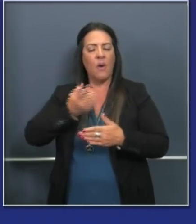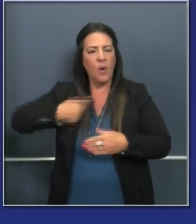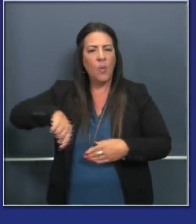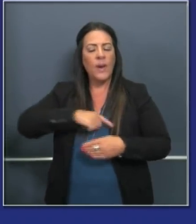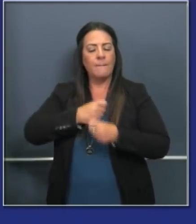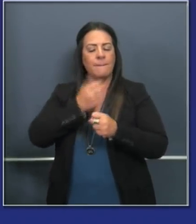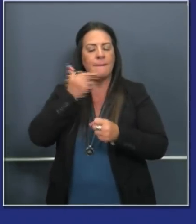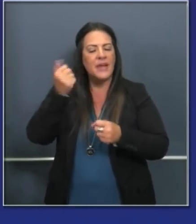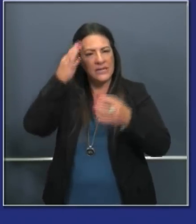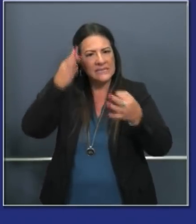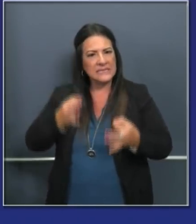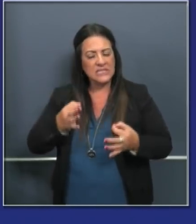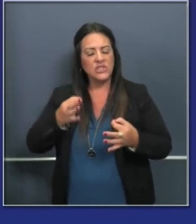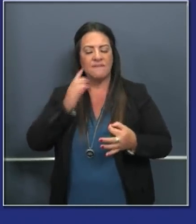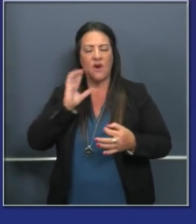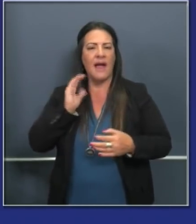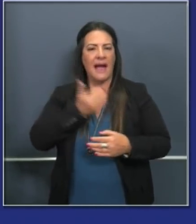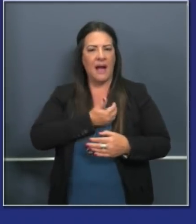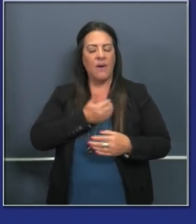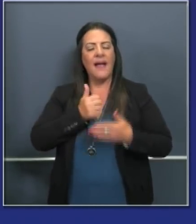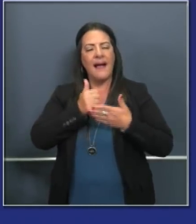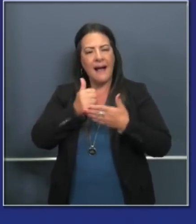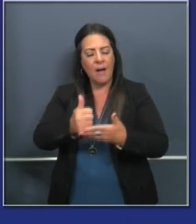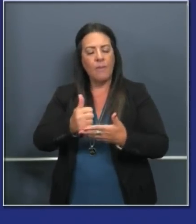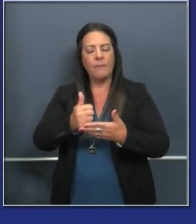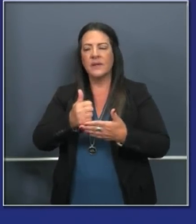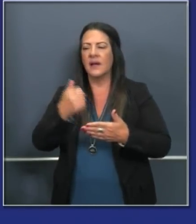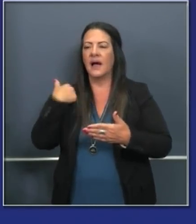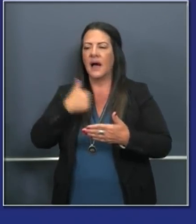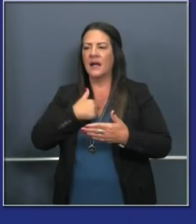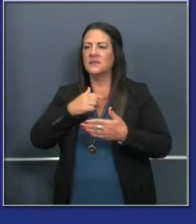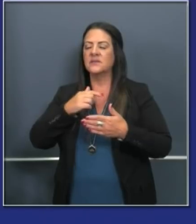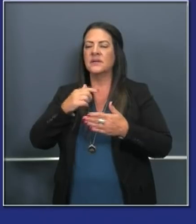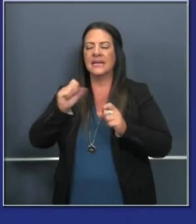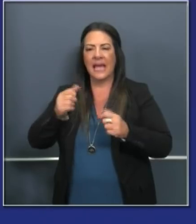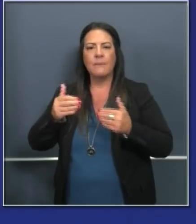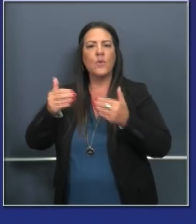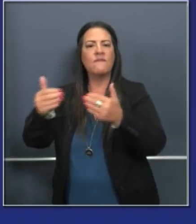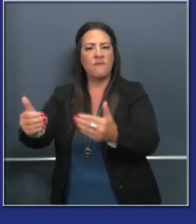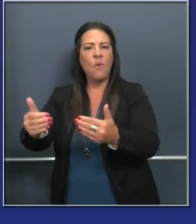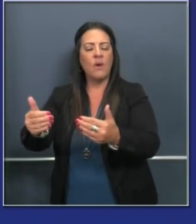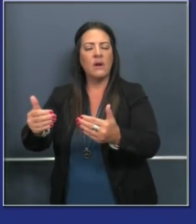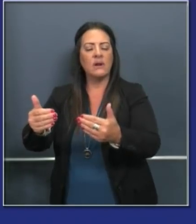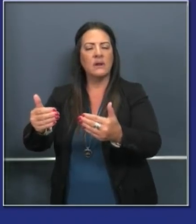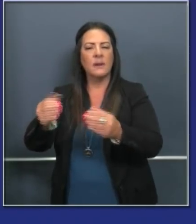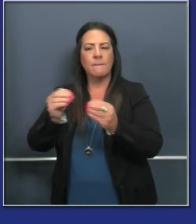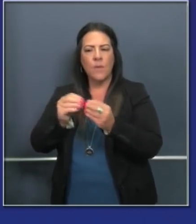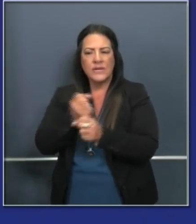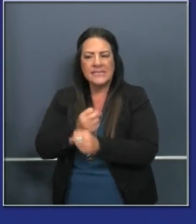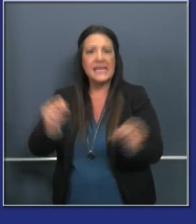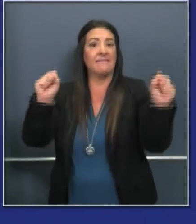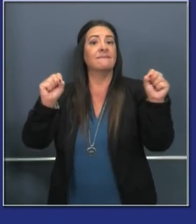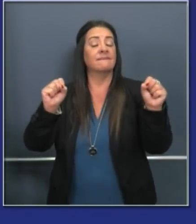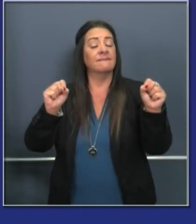POSSESS CURRENTLY IN THE KNOWLEDGE AND INSIGHT THAT WE HOPE WILL BE ADVANCED THROUGH THESE EFFORTS TO MAKE BETTER